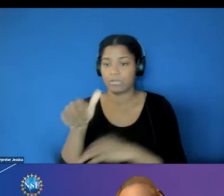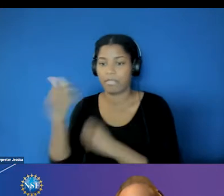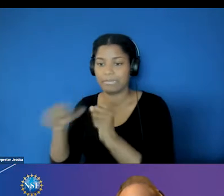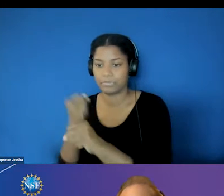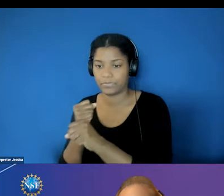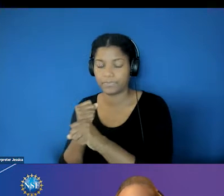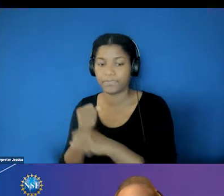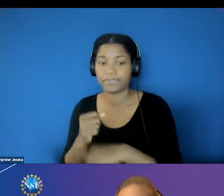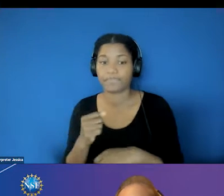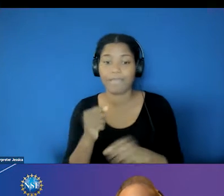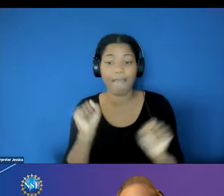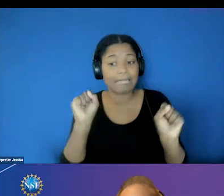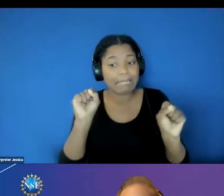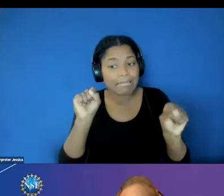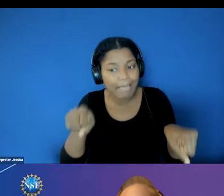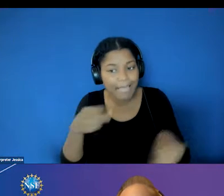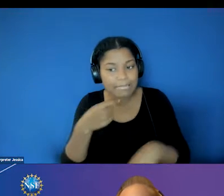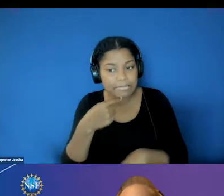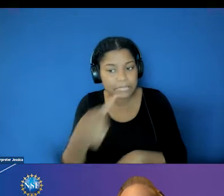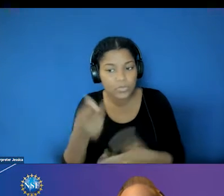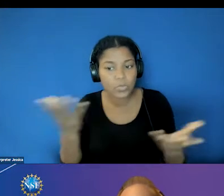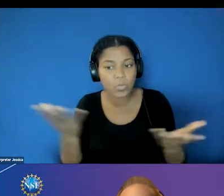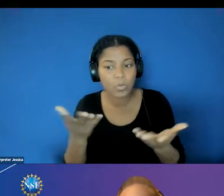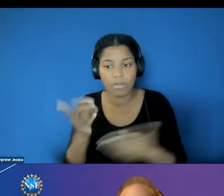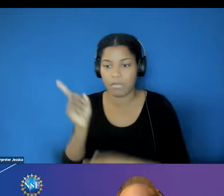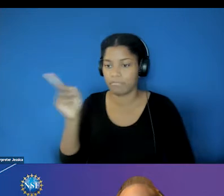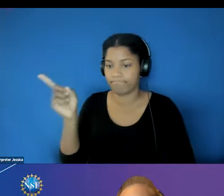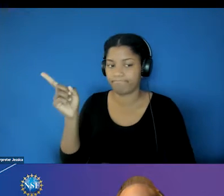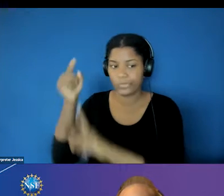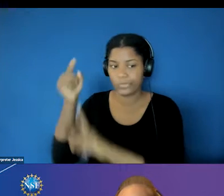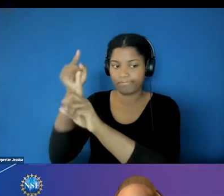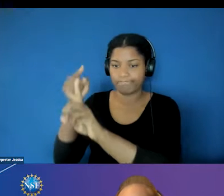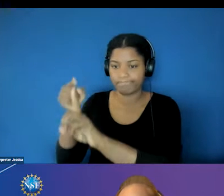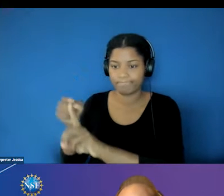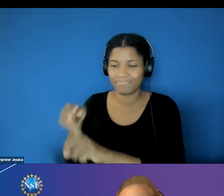What I can tell you at the moment, is listed here in the bullets, and it's not very detailed, I know,